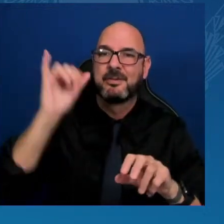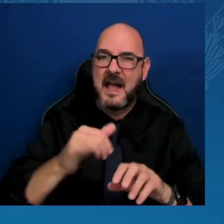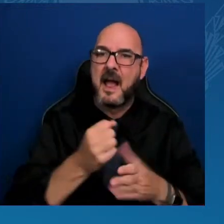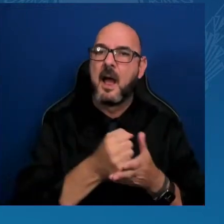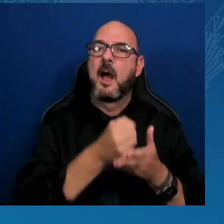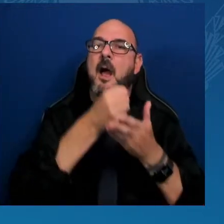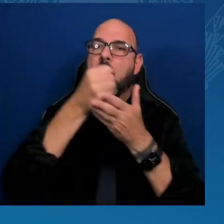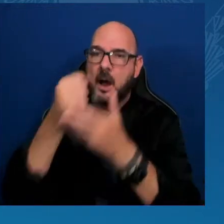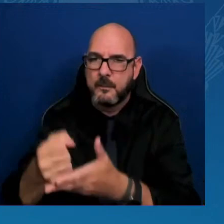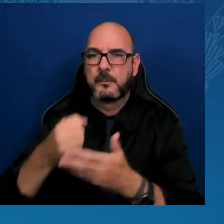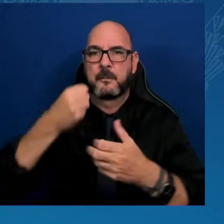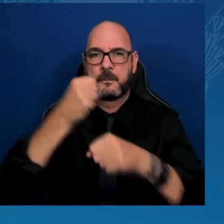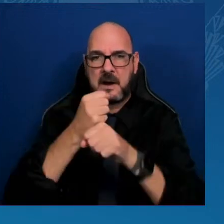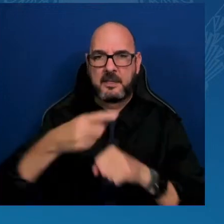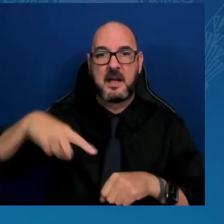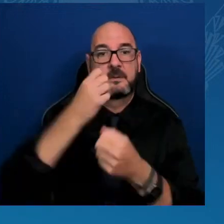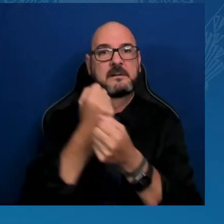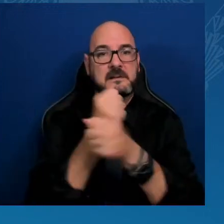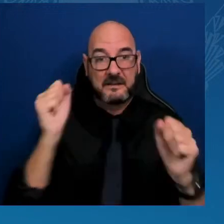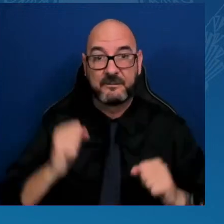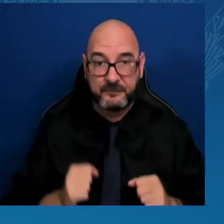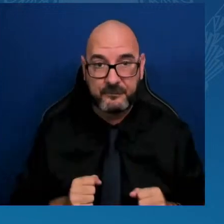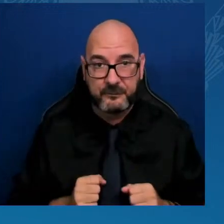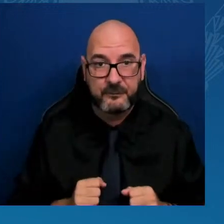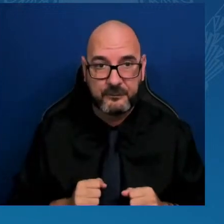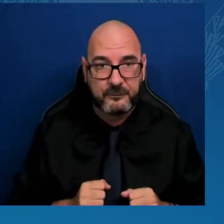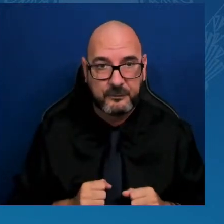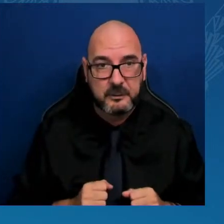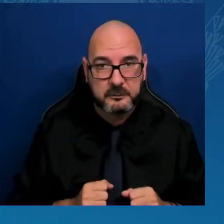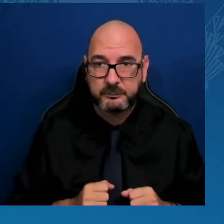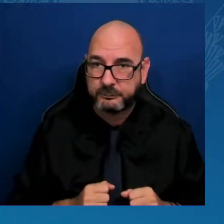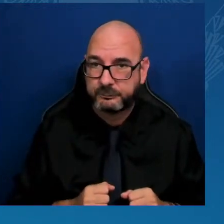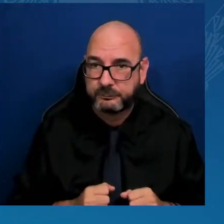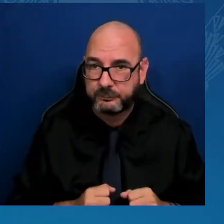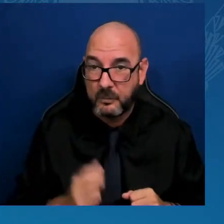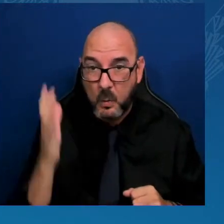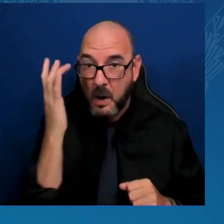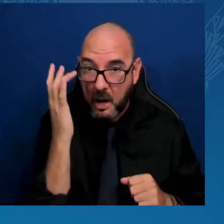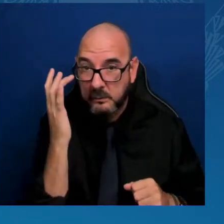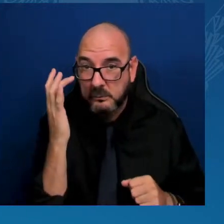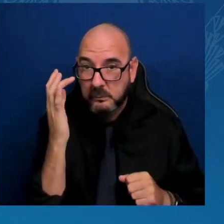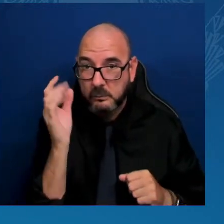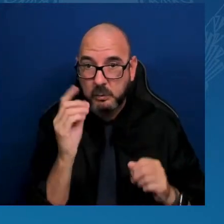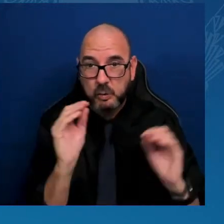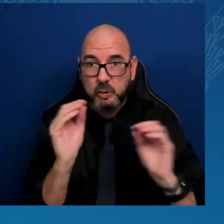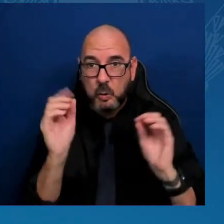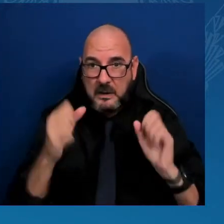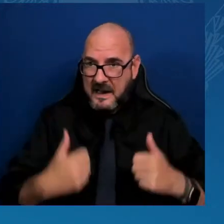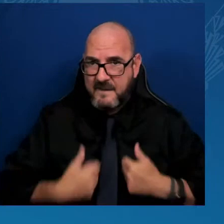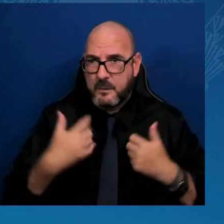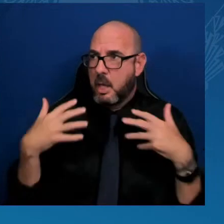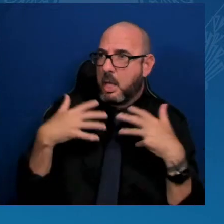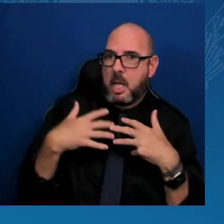And because no one should have to live in fear of those sworn to protect and serve,